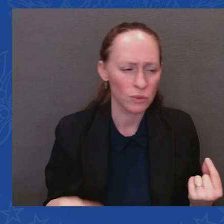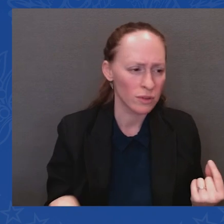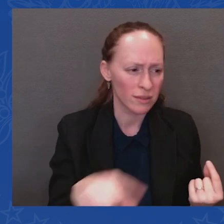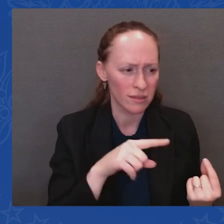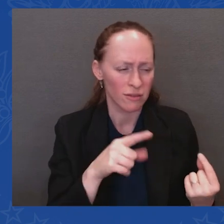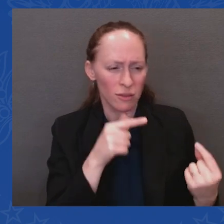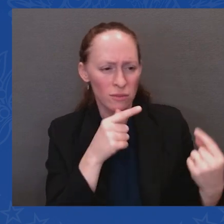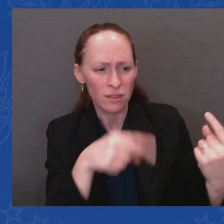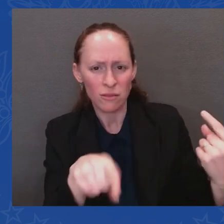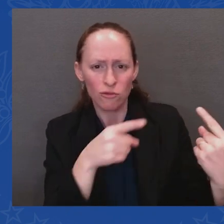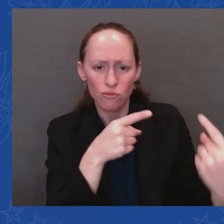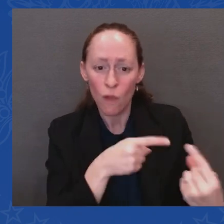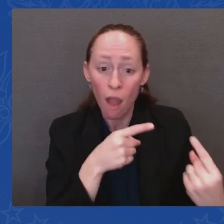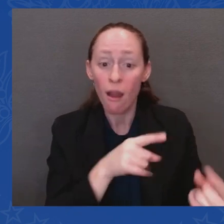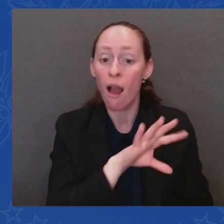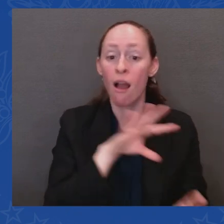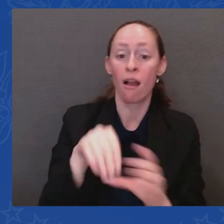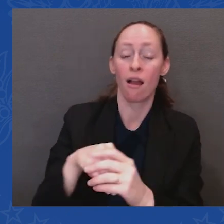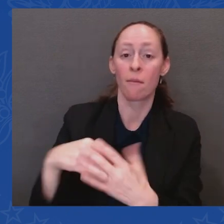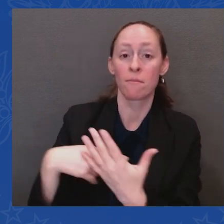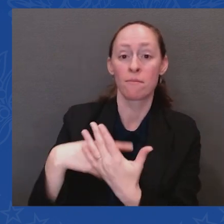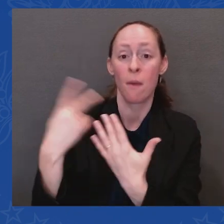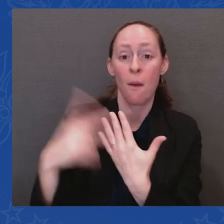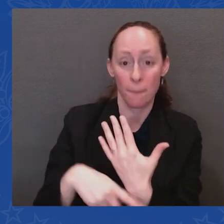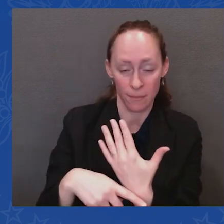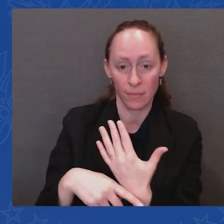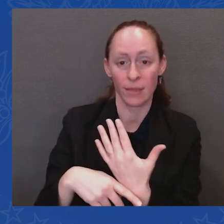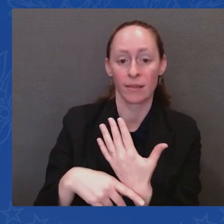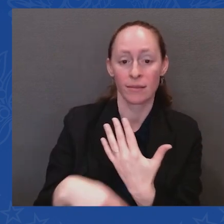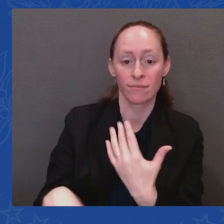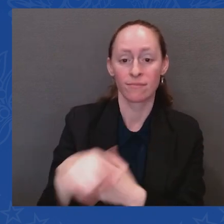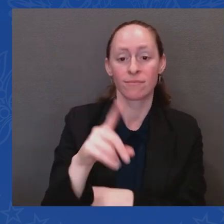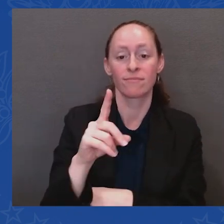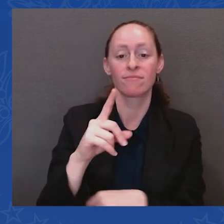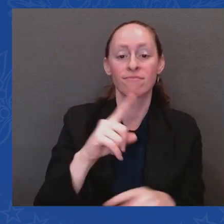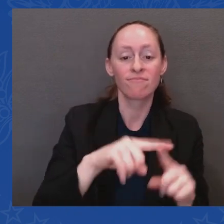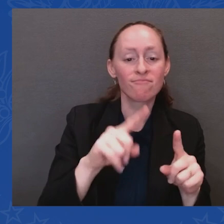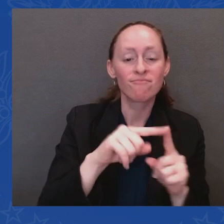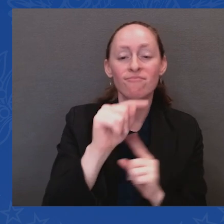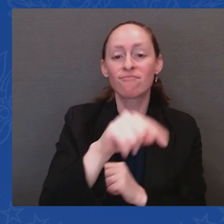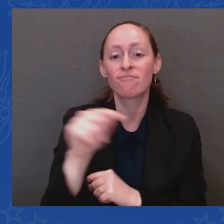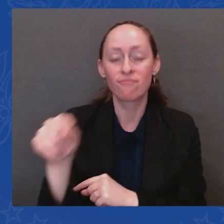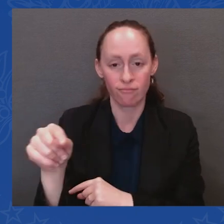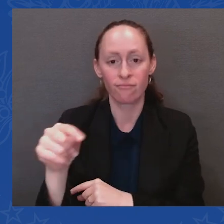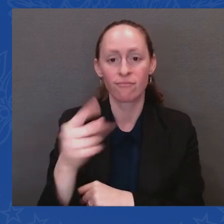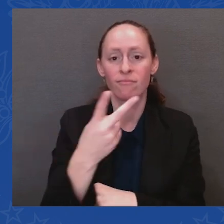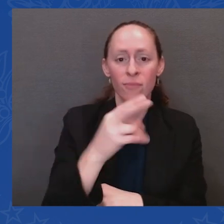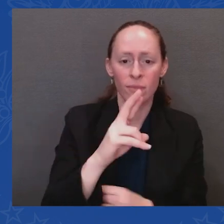which helped turned his life around. Today, Daniel's the lead carpenter at West Los Angeles, VA,